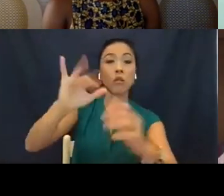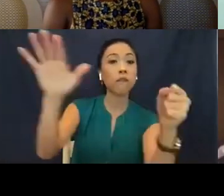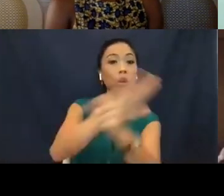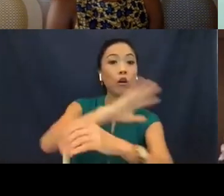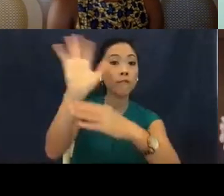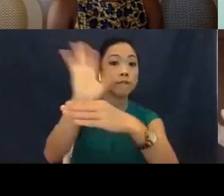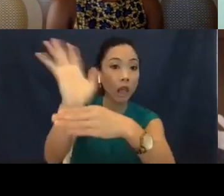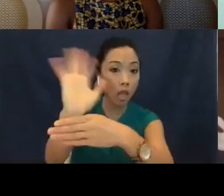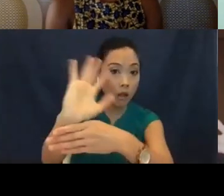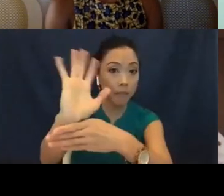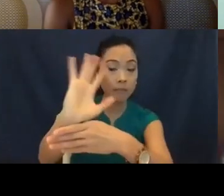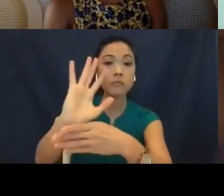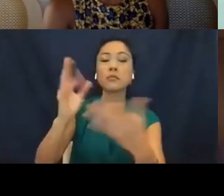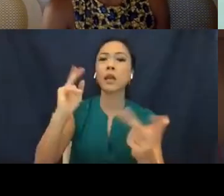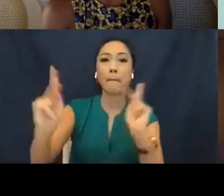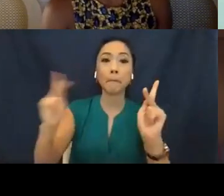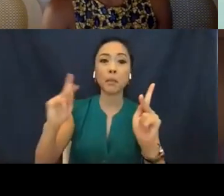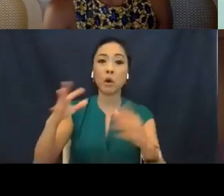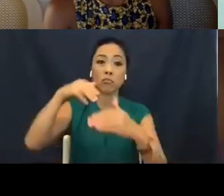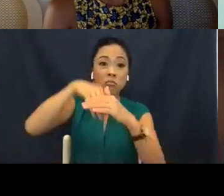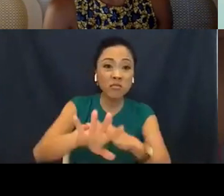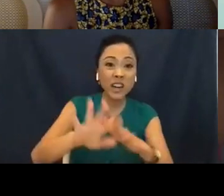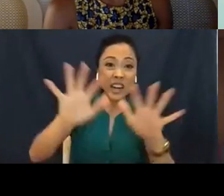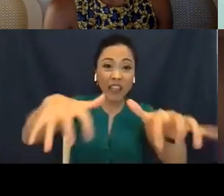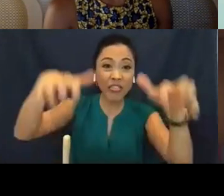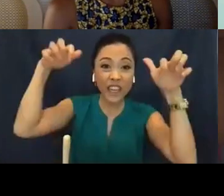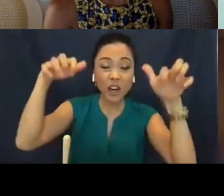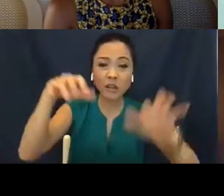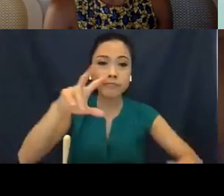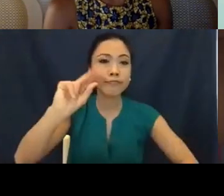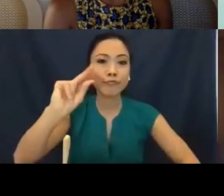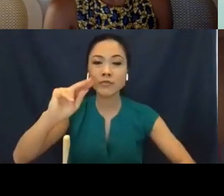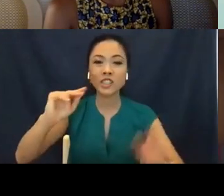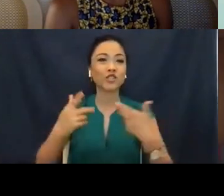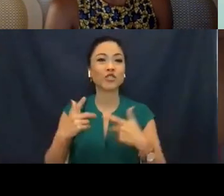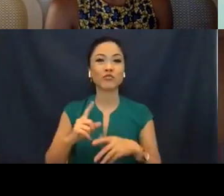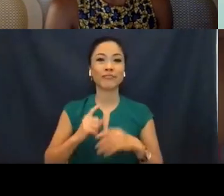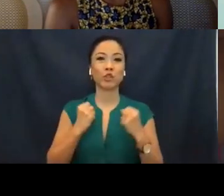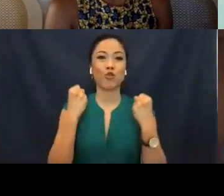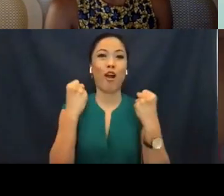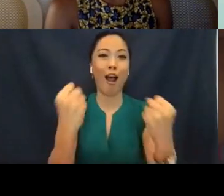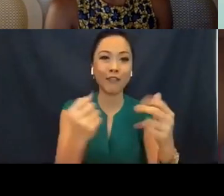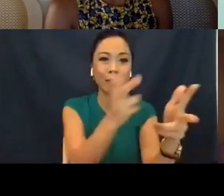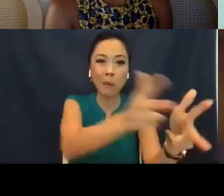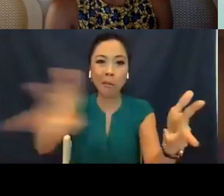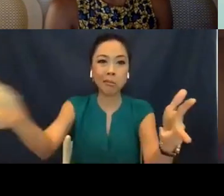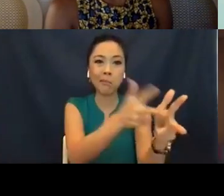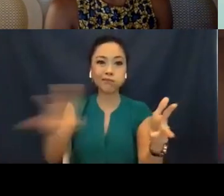will be in cars. If you told me that a year ago, I would have said you're kidding. There